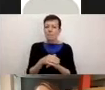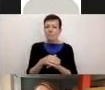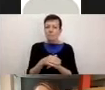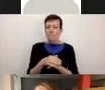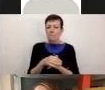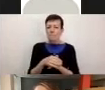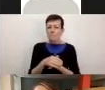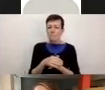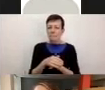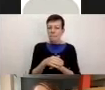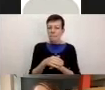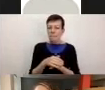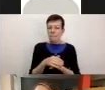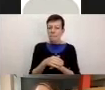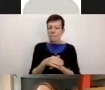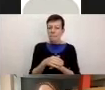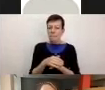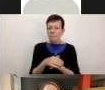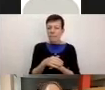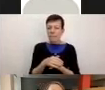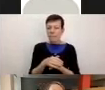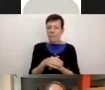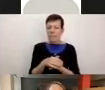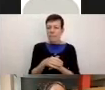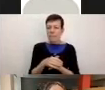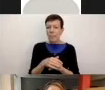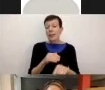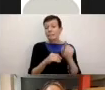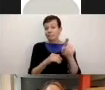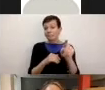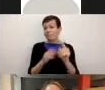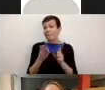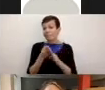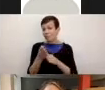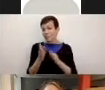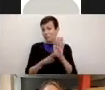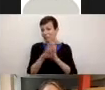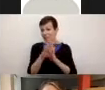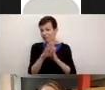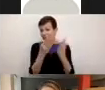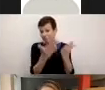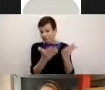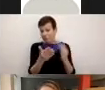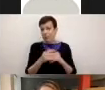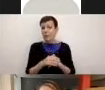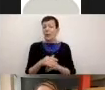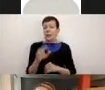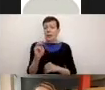Speaking of professional development, the artist development micro-grant was piloted